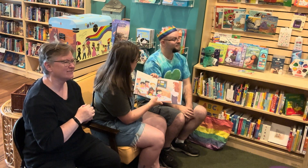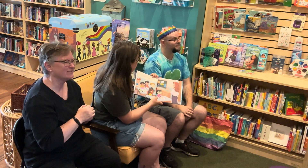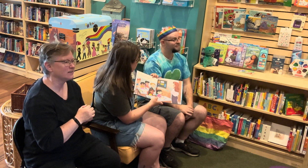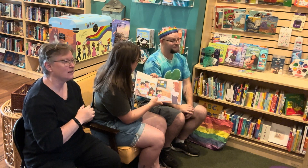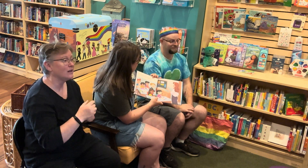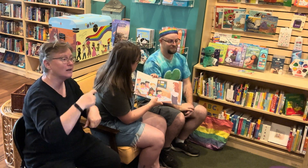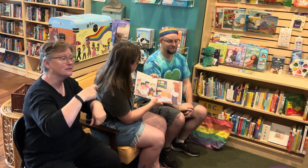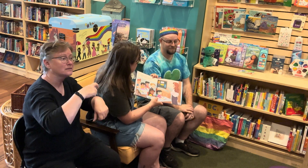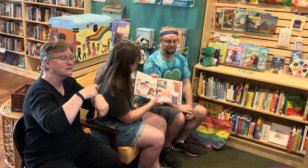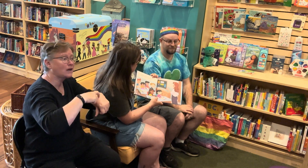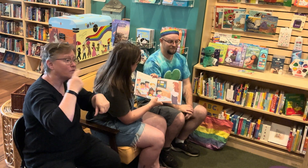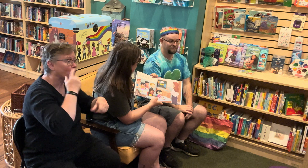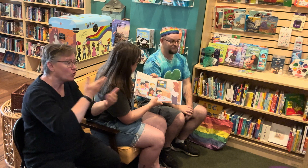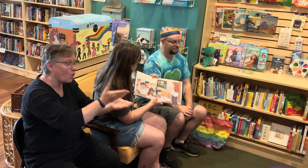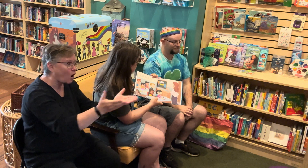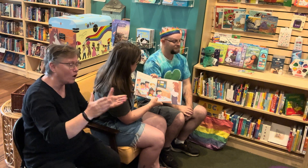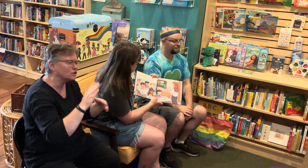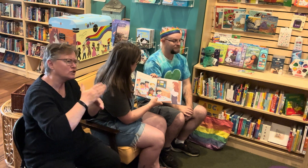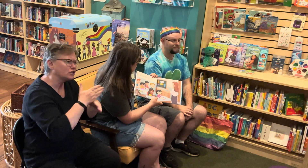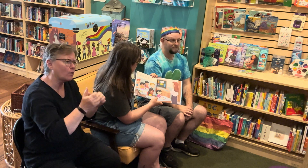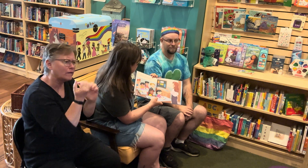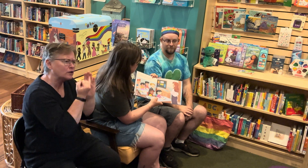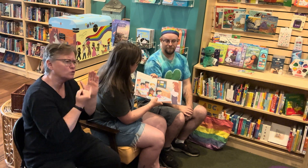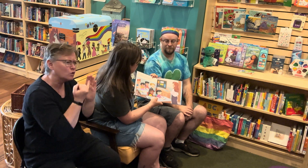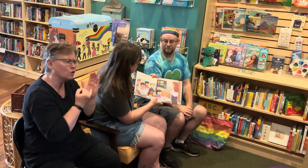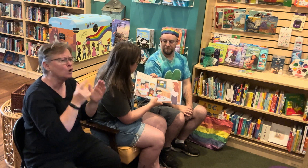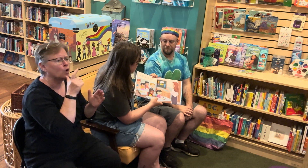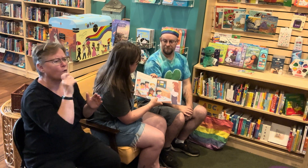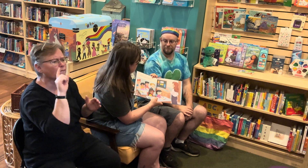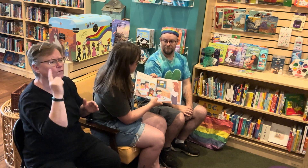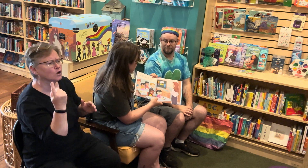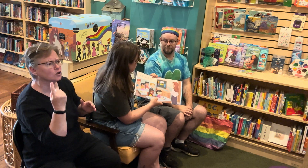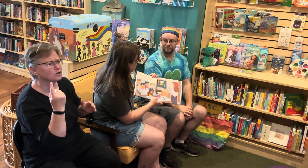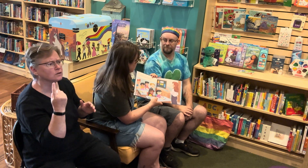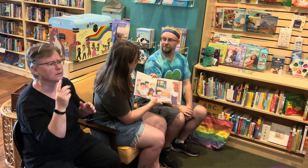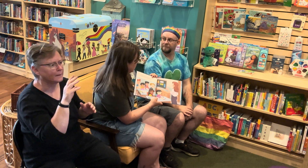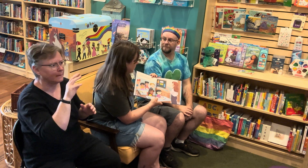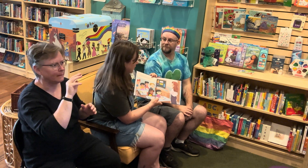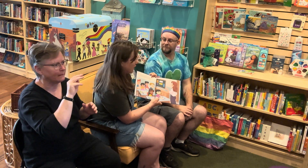"It's time for everyone to share what they drew! Who wants to go first?" Miss Anderson asked the